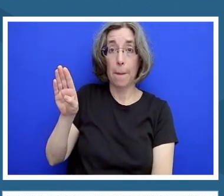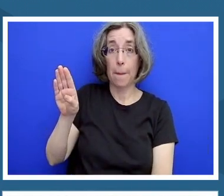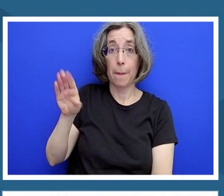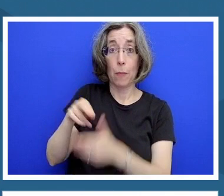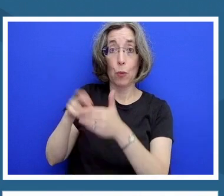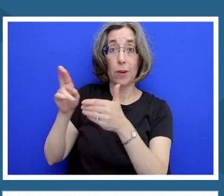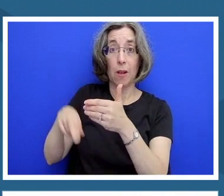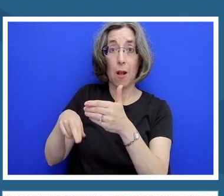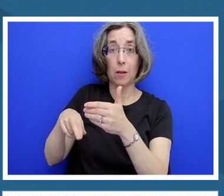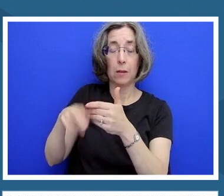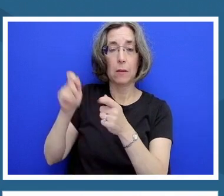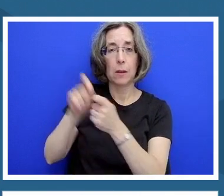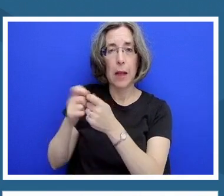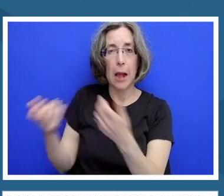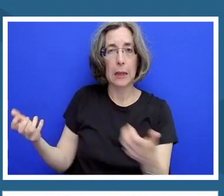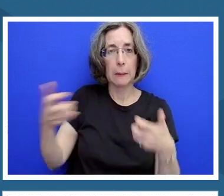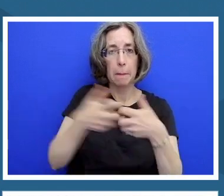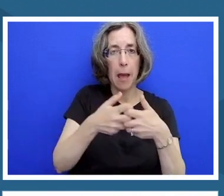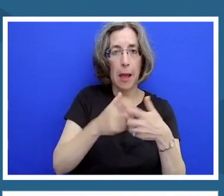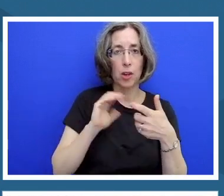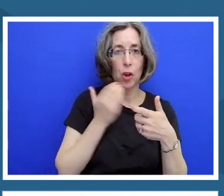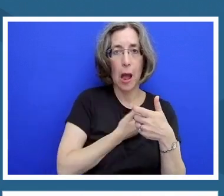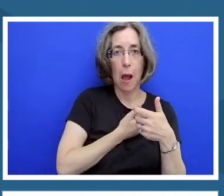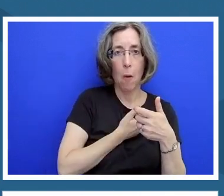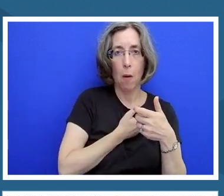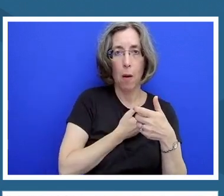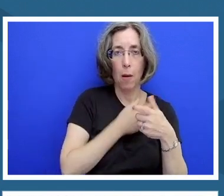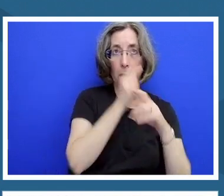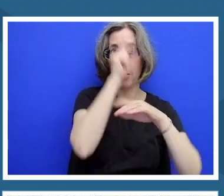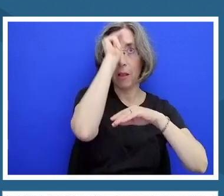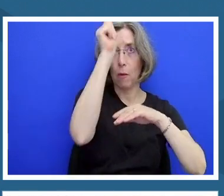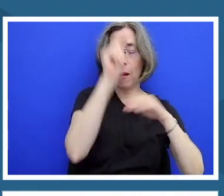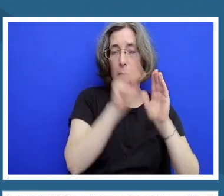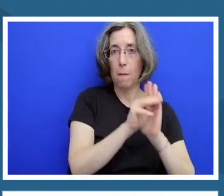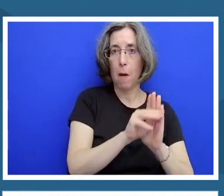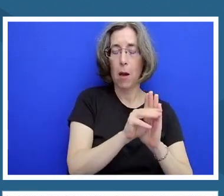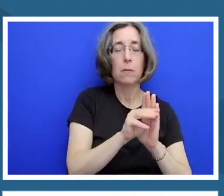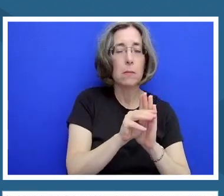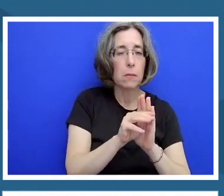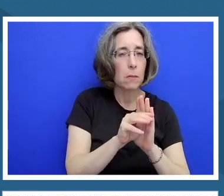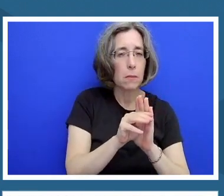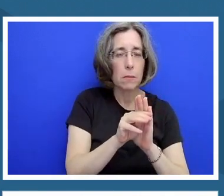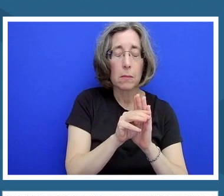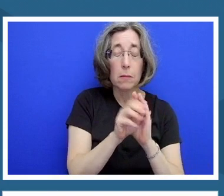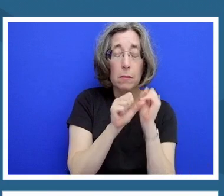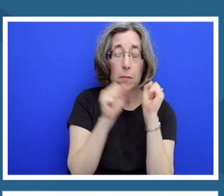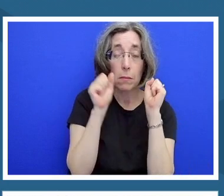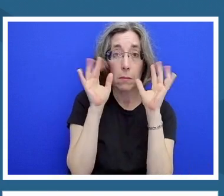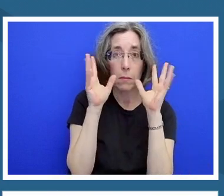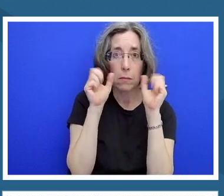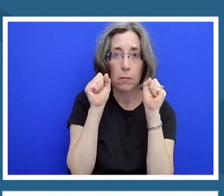is amazing um because in fact uh in our